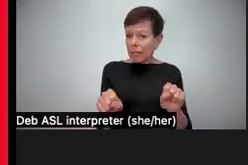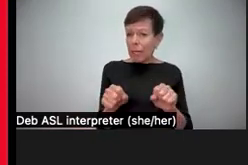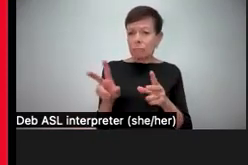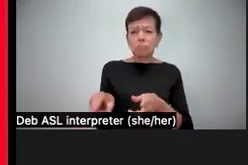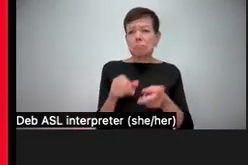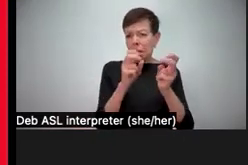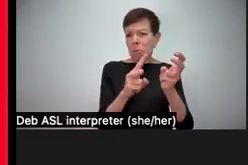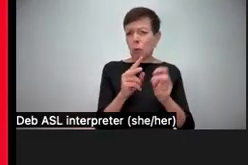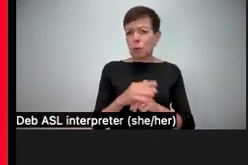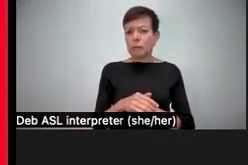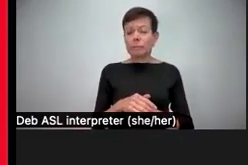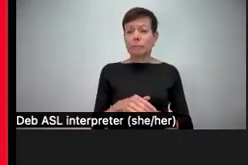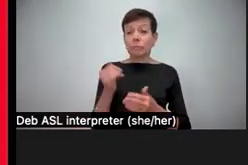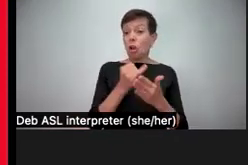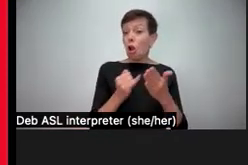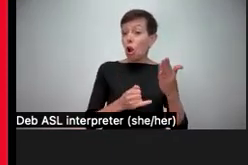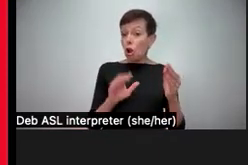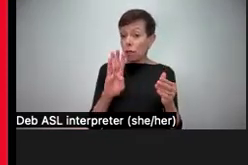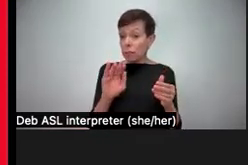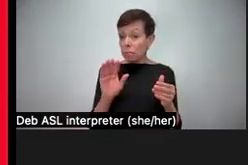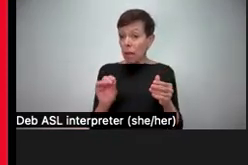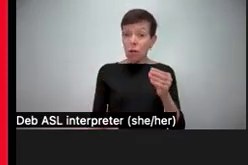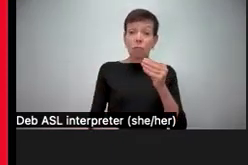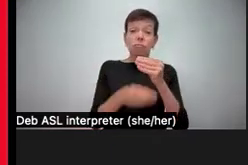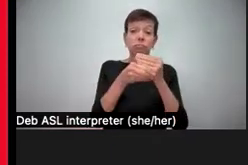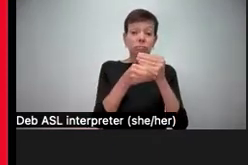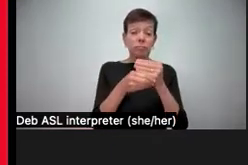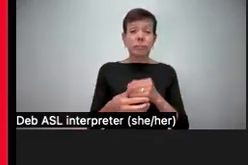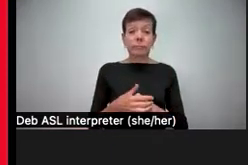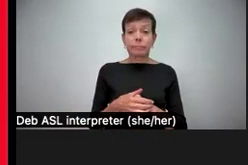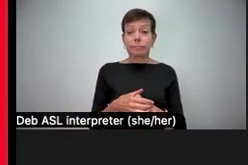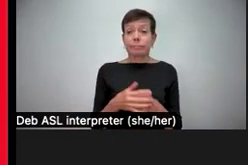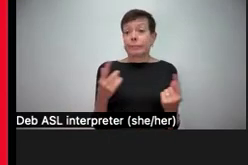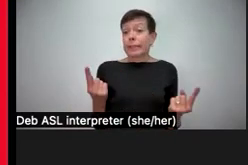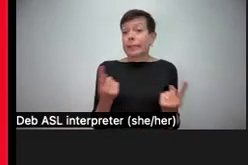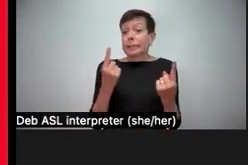artist bios can be included there, anything else about the site you want to let us know? Really